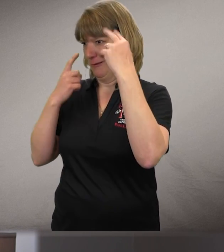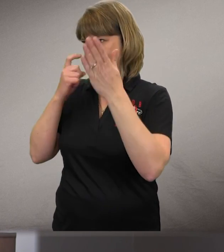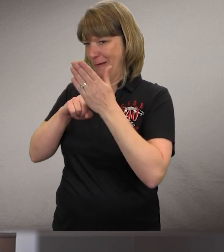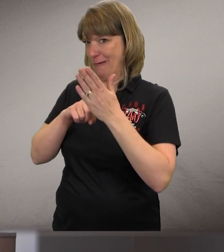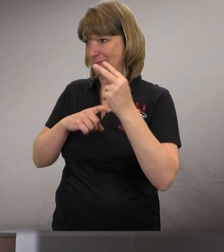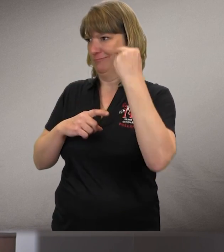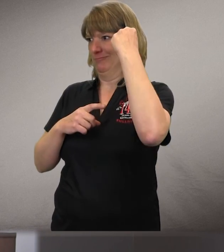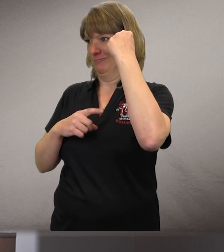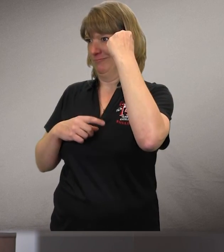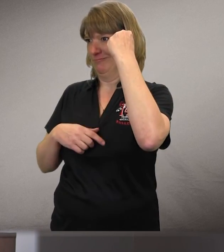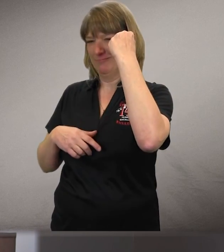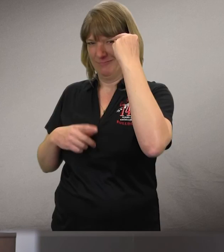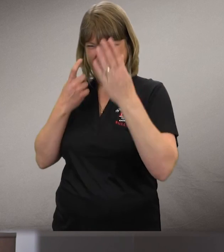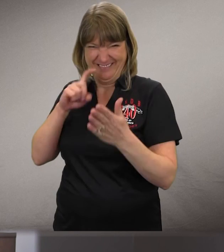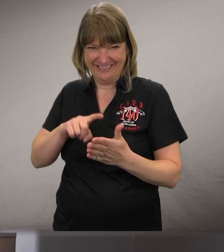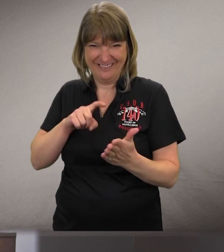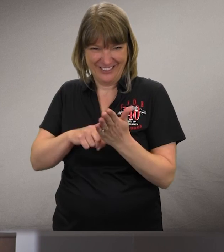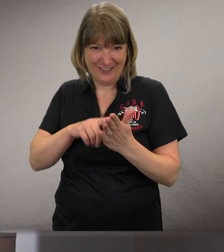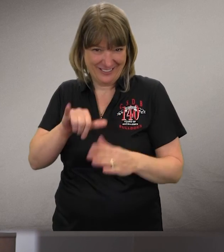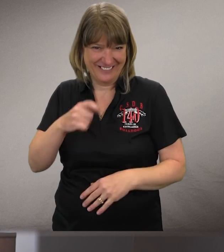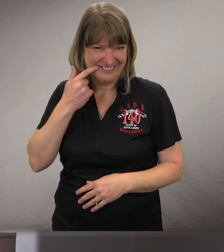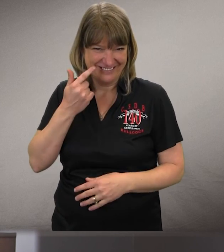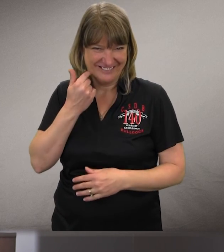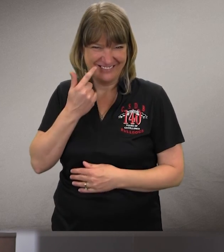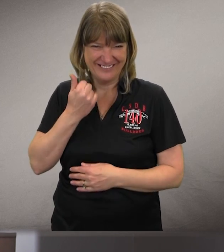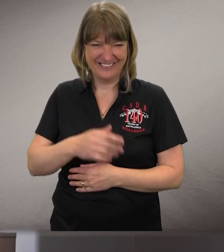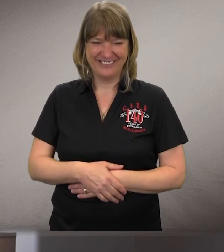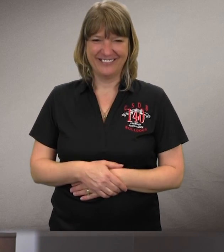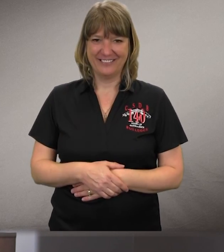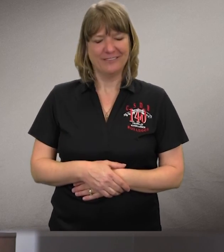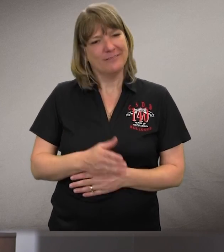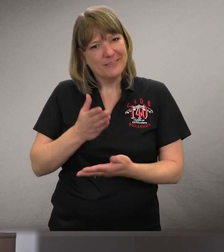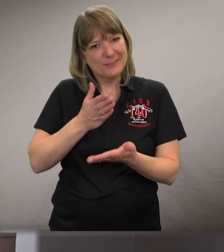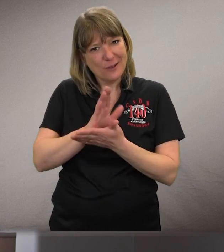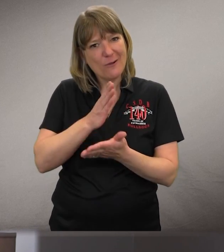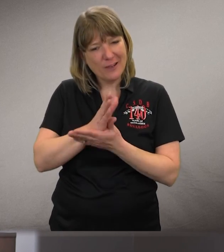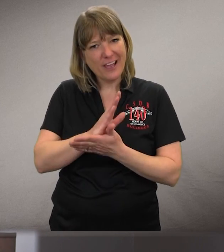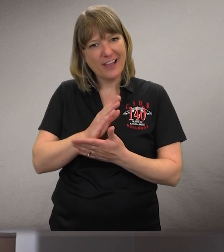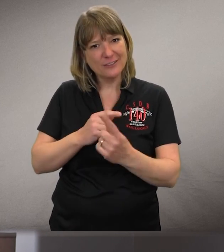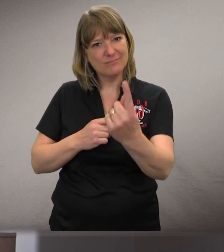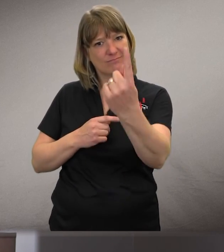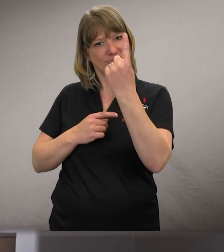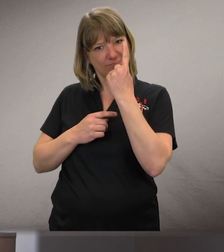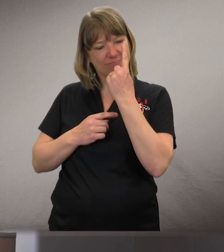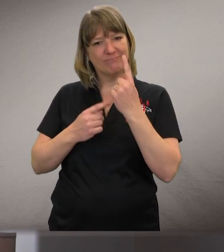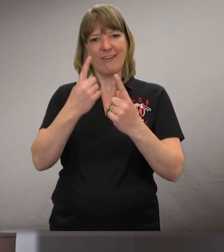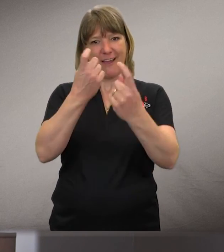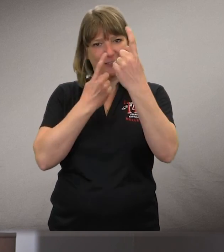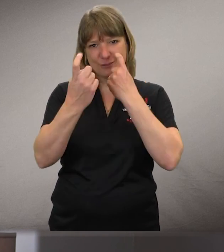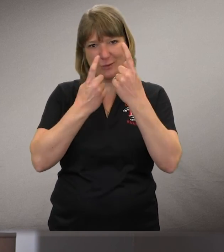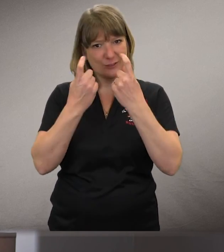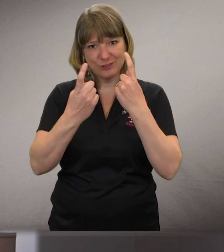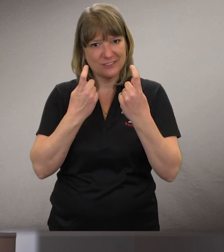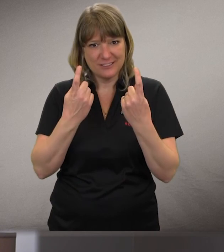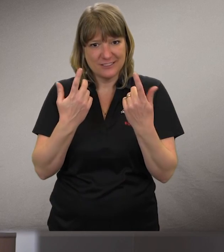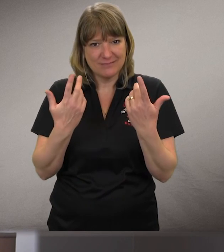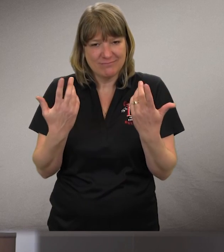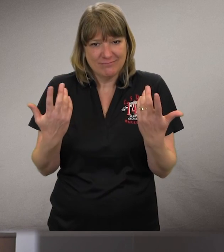We notice everyone who looks at us. [Laugh] But it's okay for them to come up and ask us questions